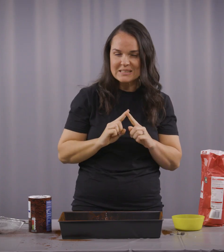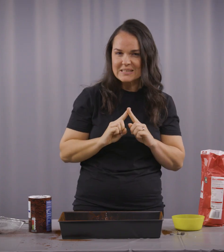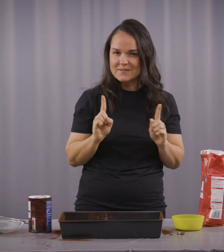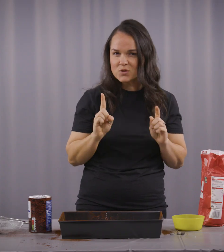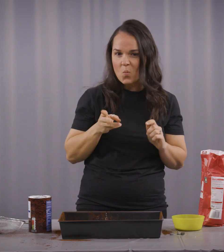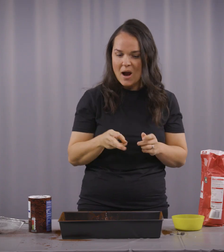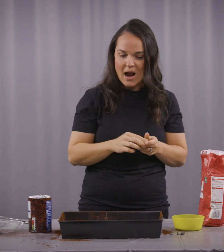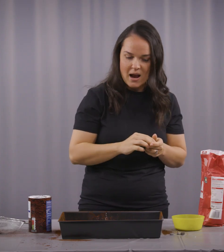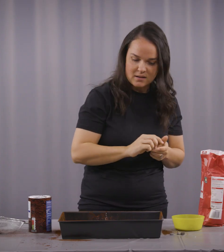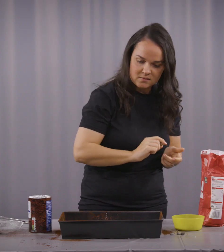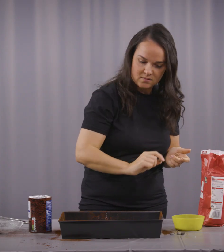We'll try a different angle.